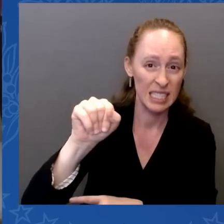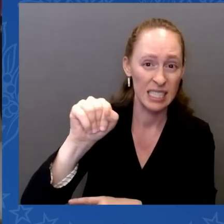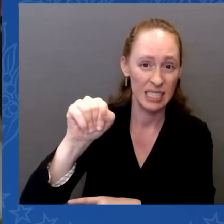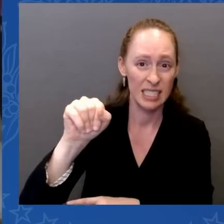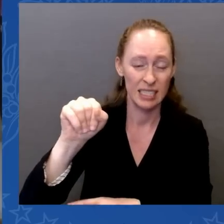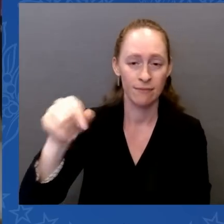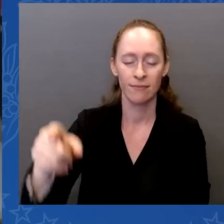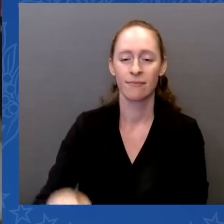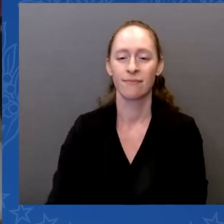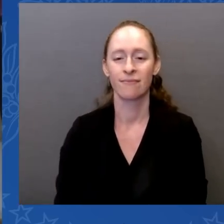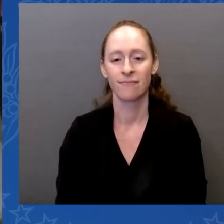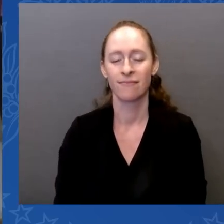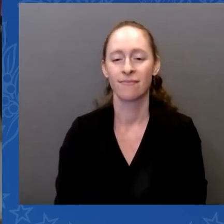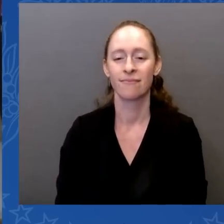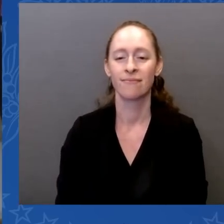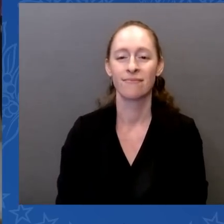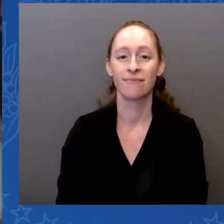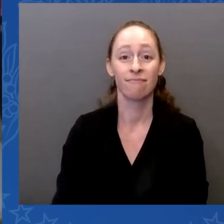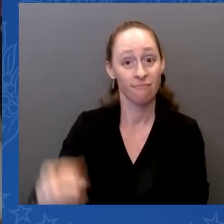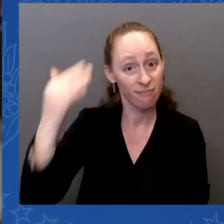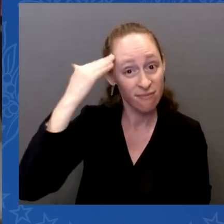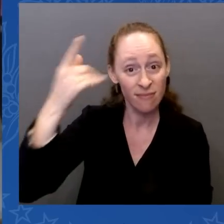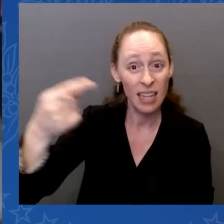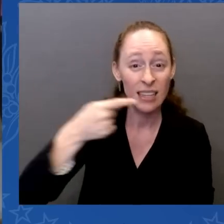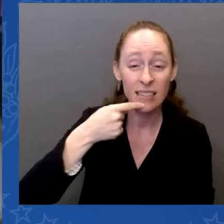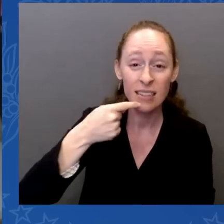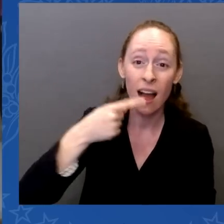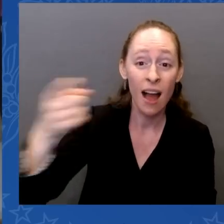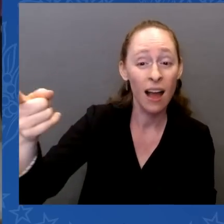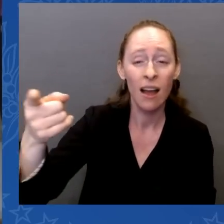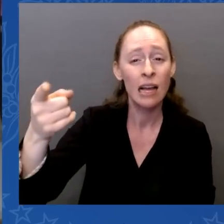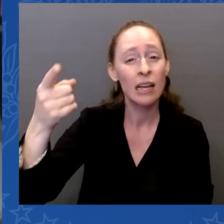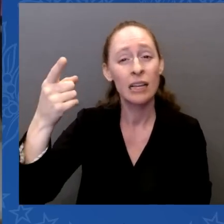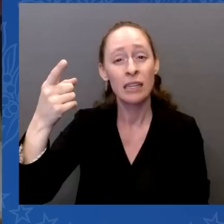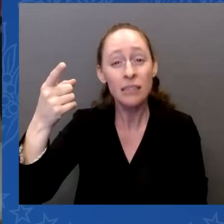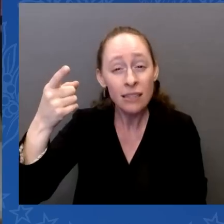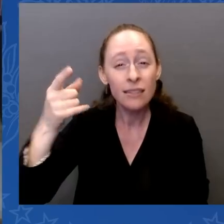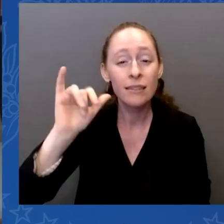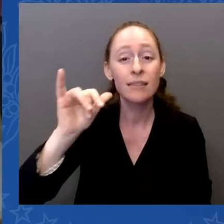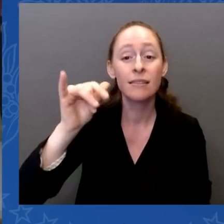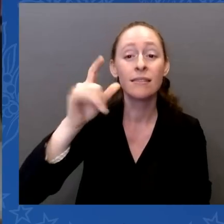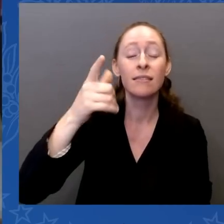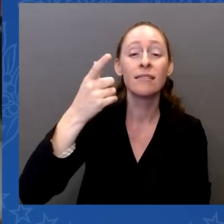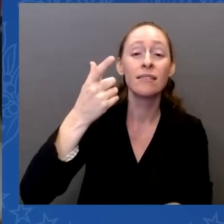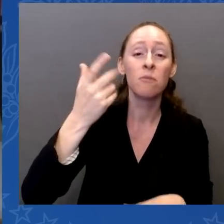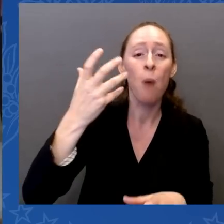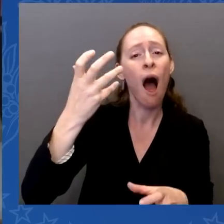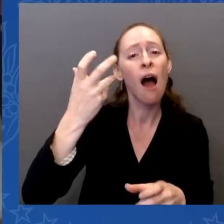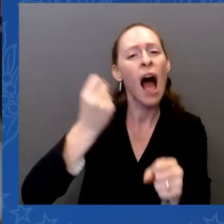on the chopping block every single year in every budget. If Congress doesn't vote to keep it, goodbye.